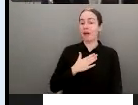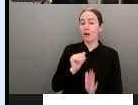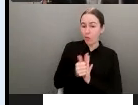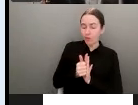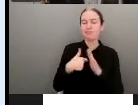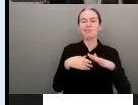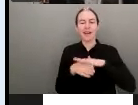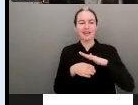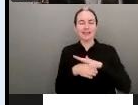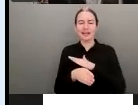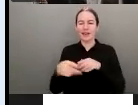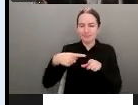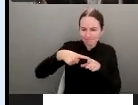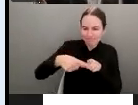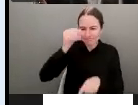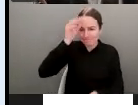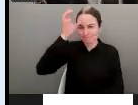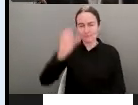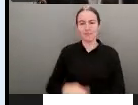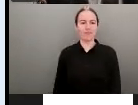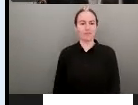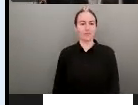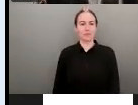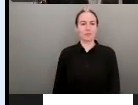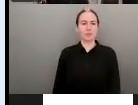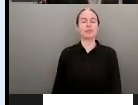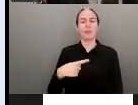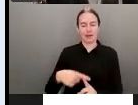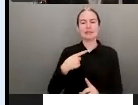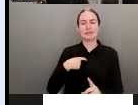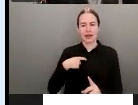also a member of IAAP Nordic Advisory council